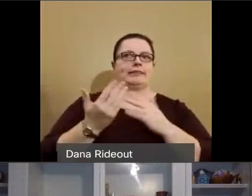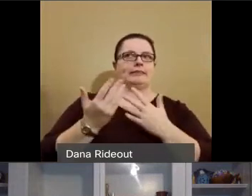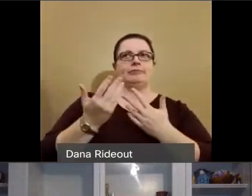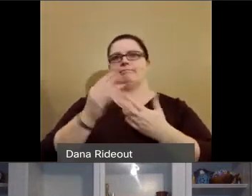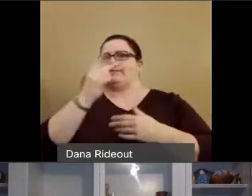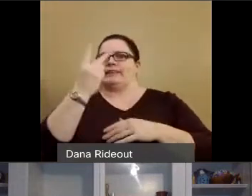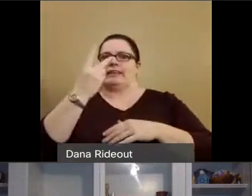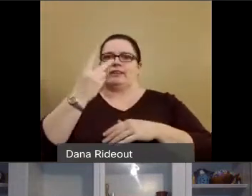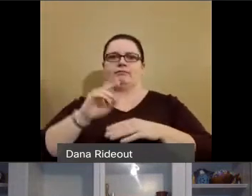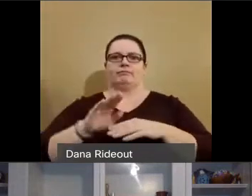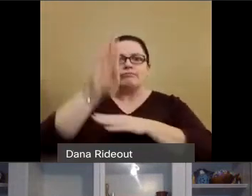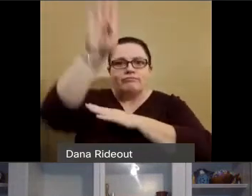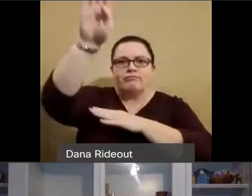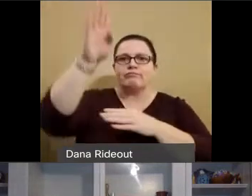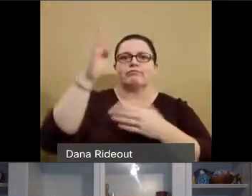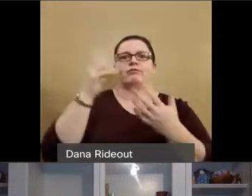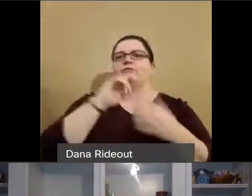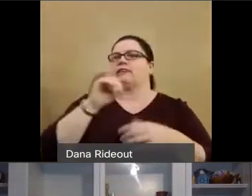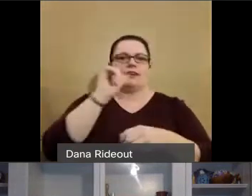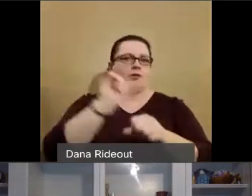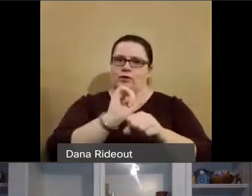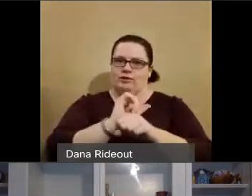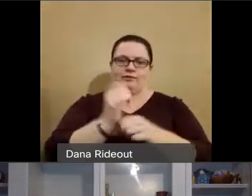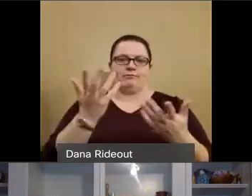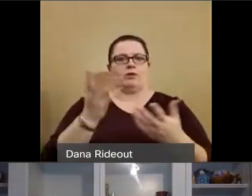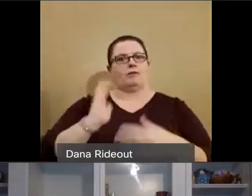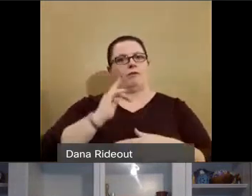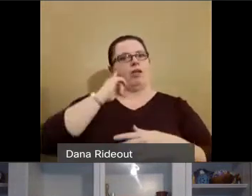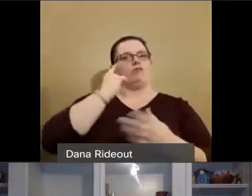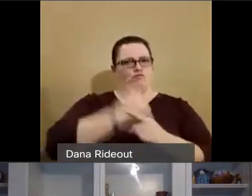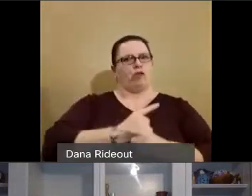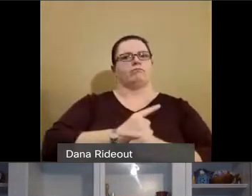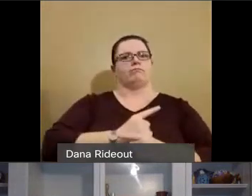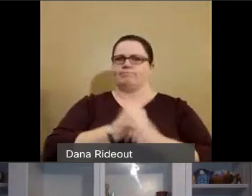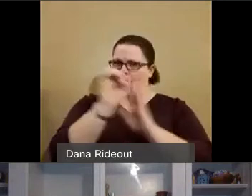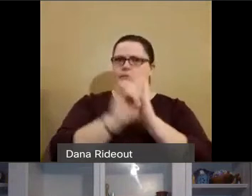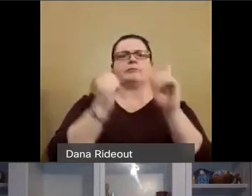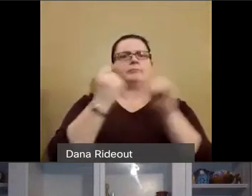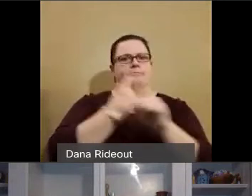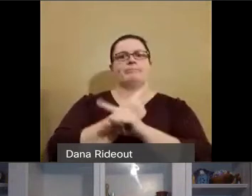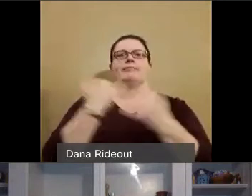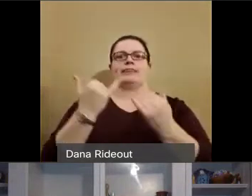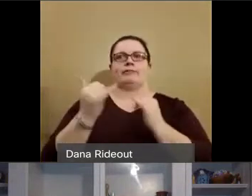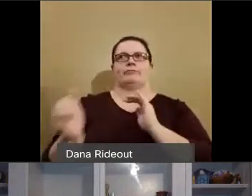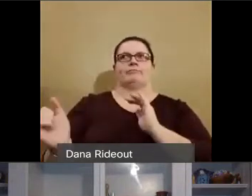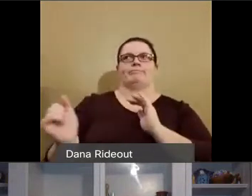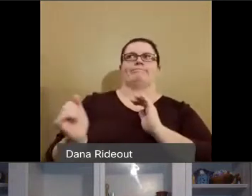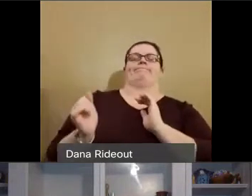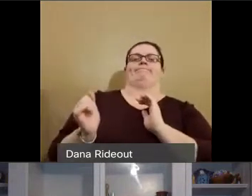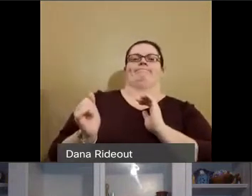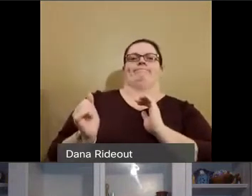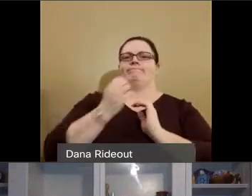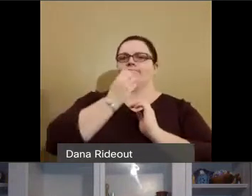And so things we thought were right and ethical, and the the true way to go about it are coming back to get us. So I think we'll be a long time teasing that 1 out.